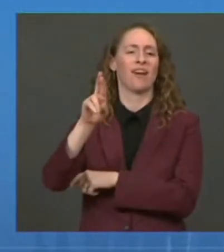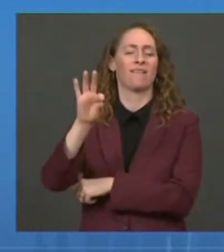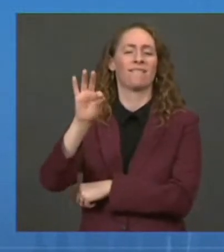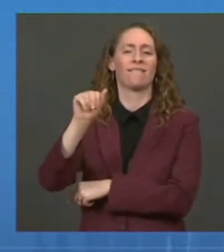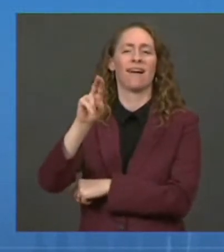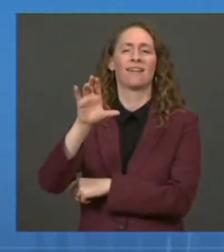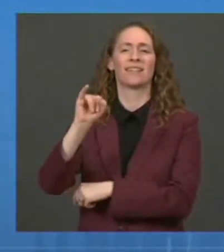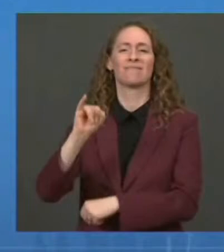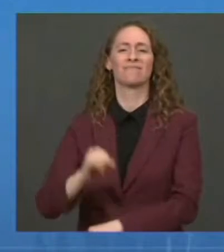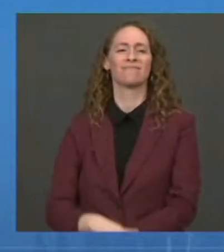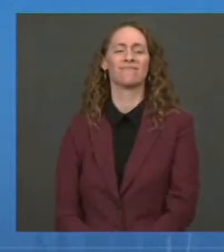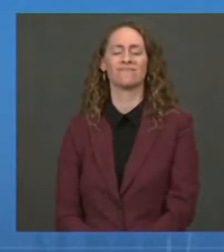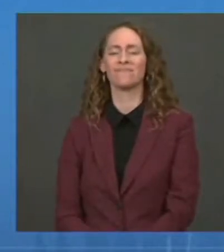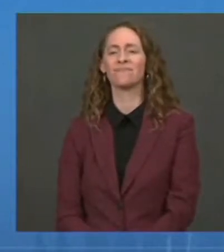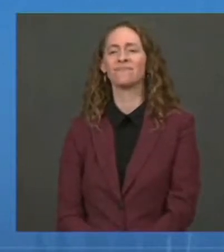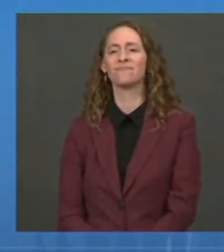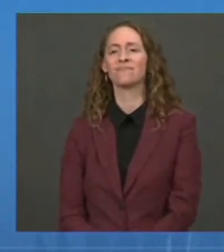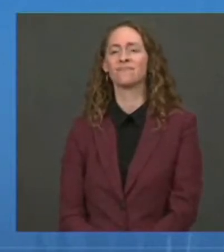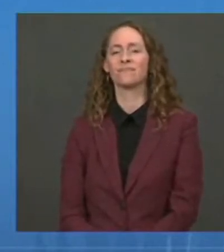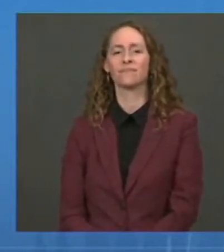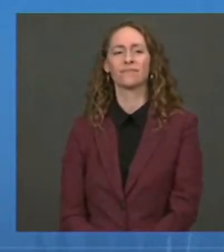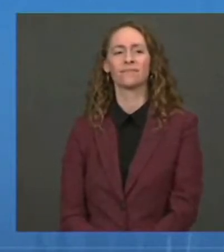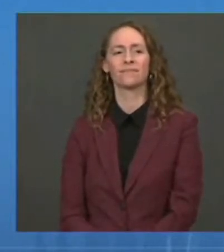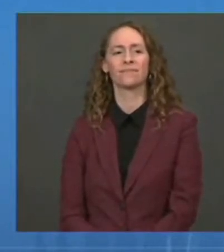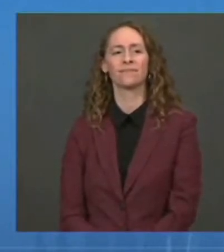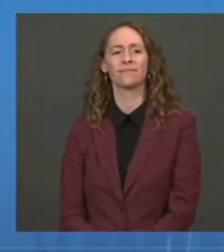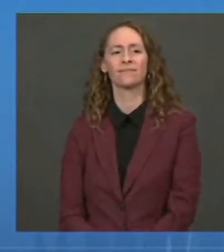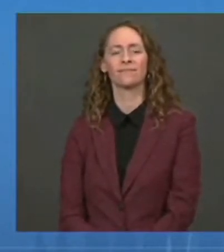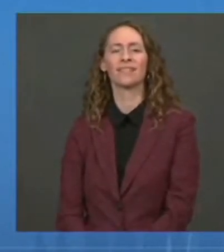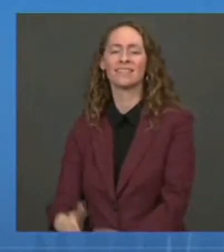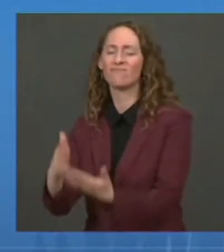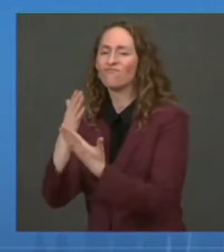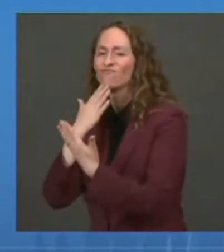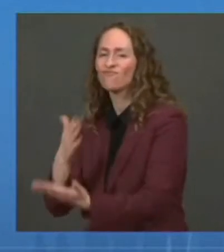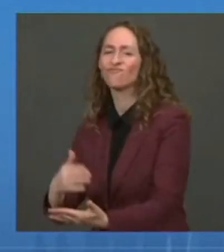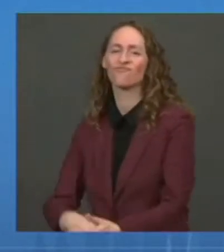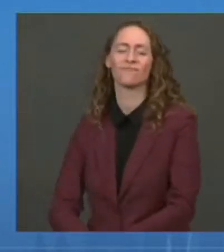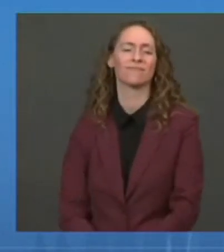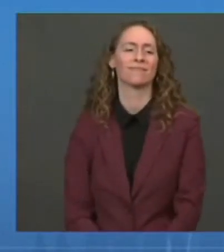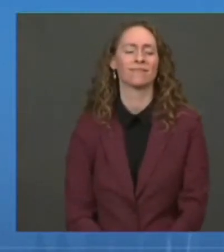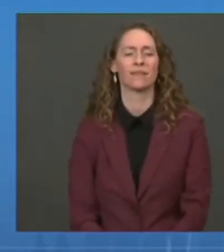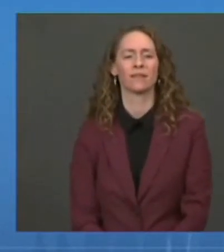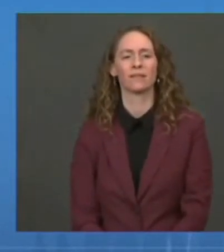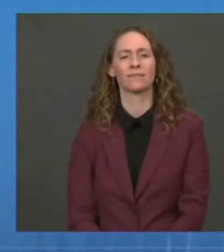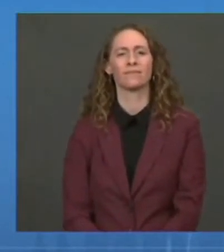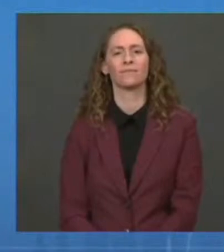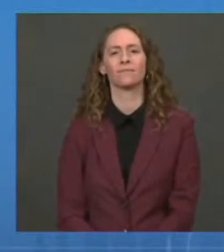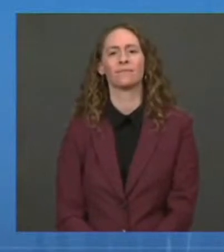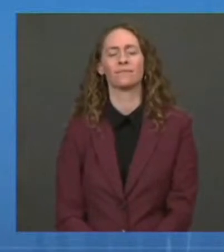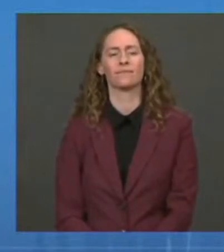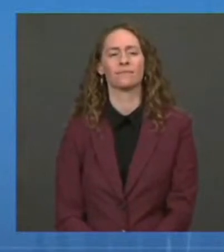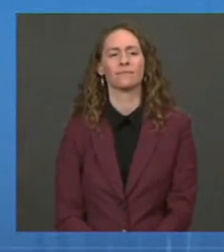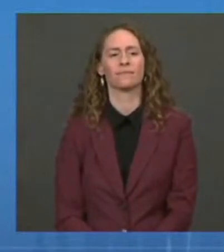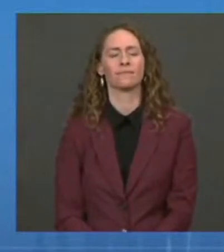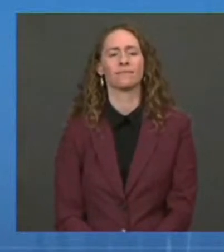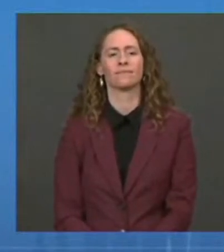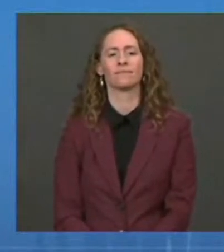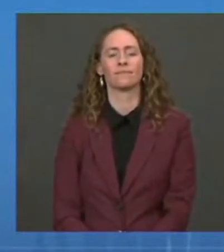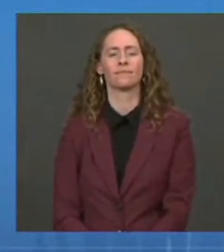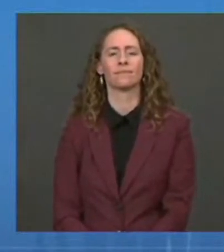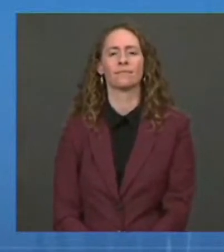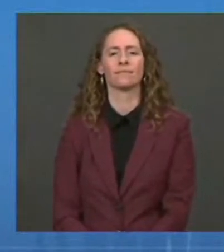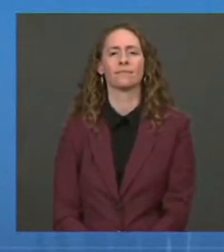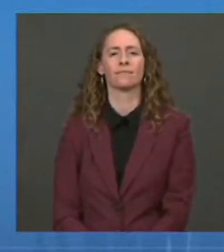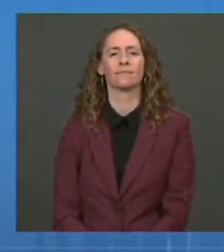I'LL NOW TURN THINGS OVER TO